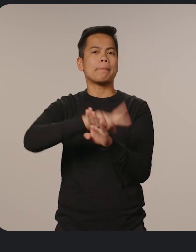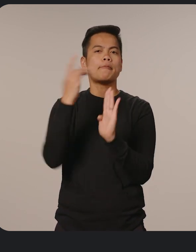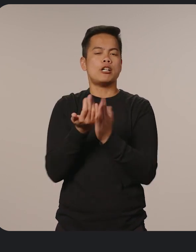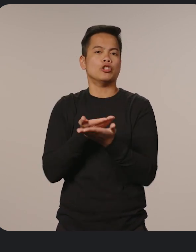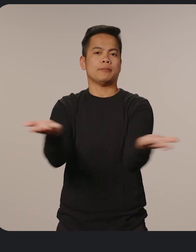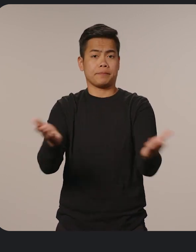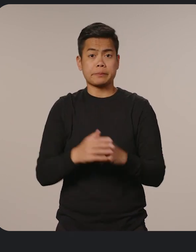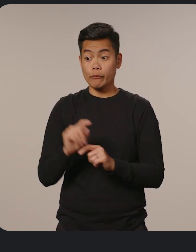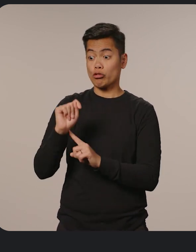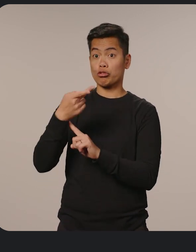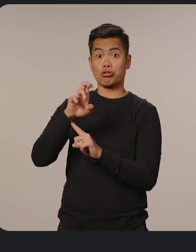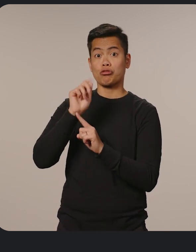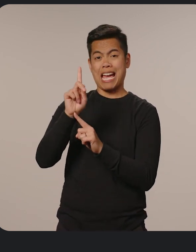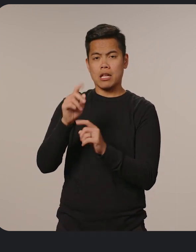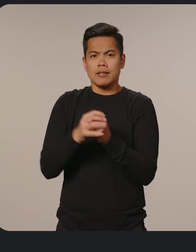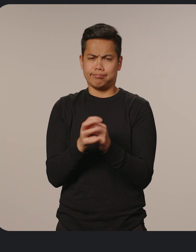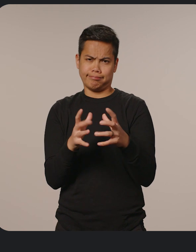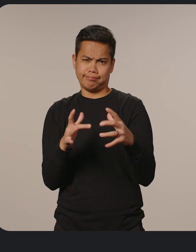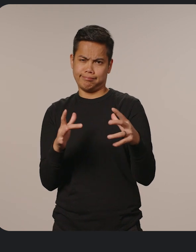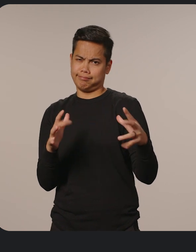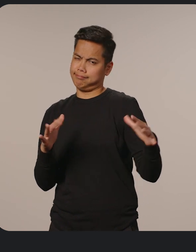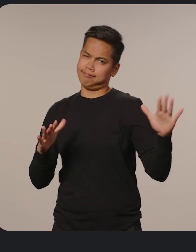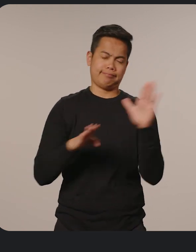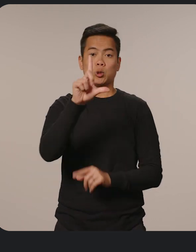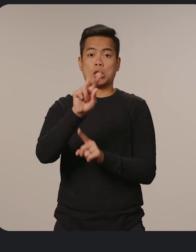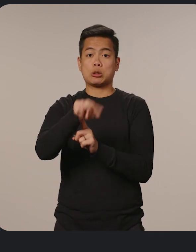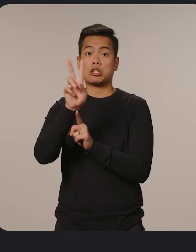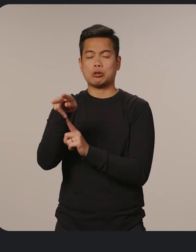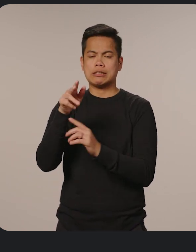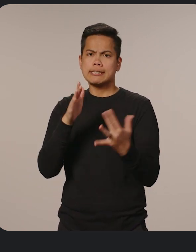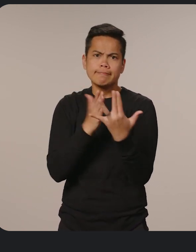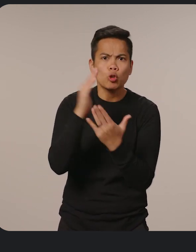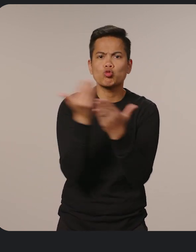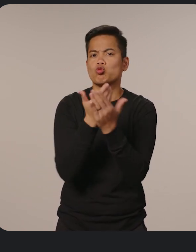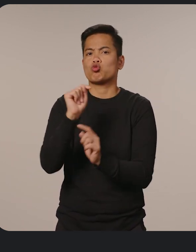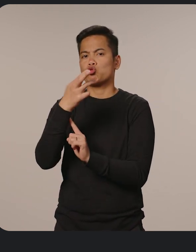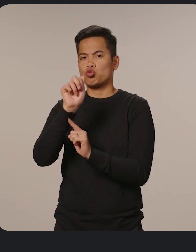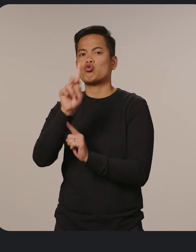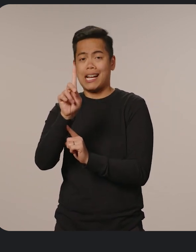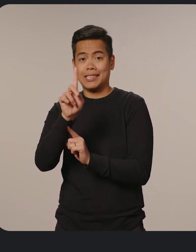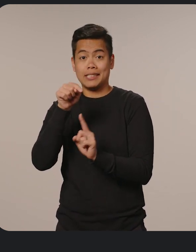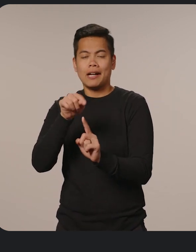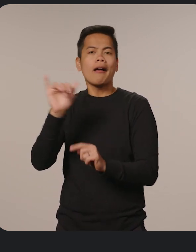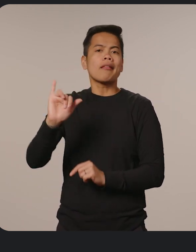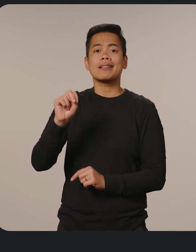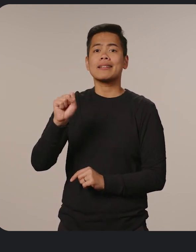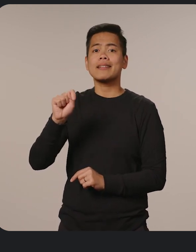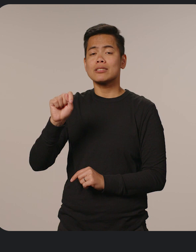Thread's growth accelerated in 2022, driven by new Thread border routers, like Nest Wi-Fi Pro, and simplified credential management